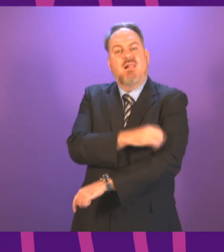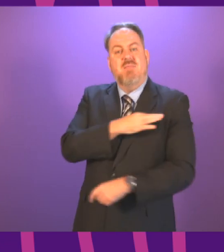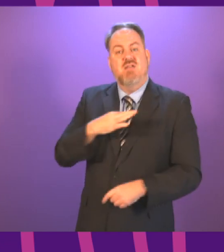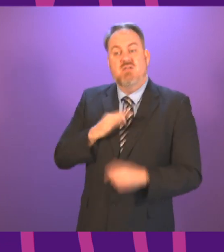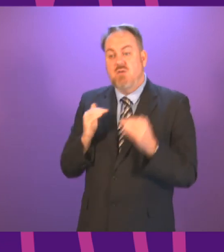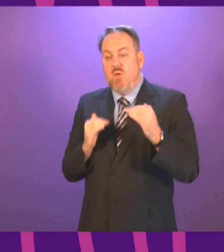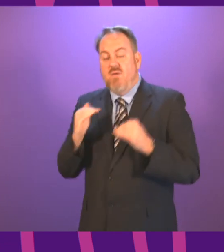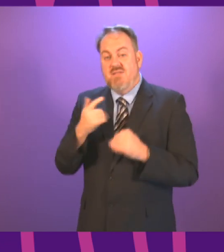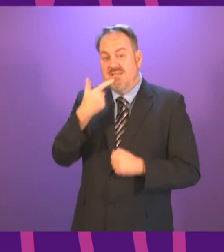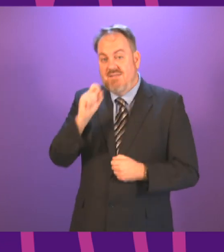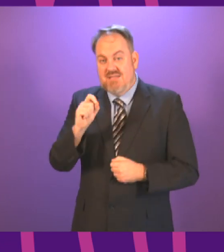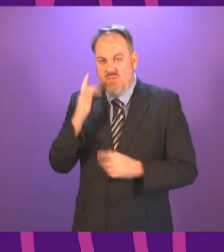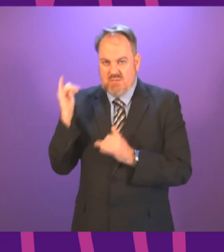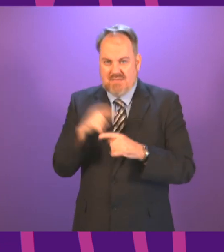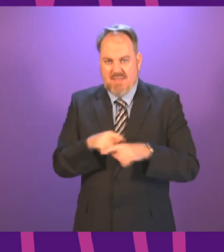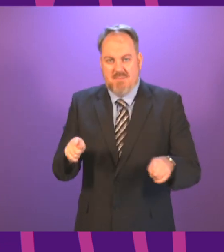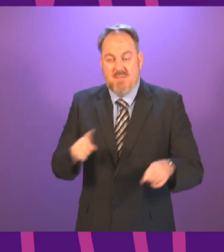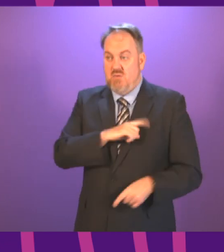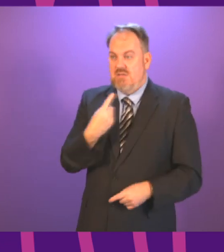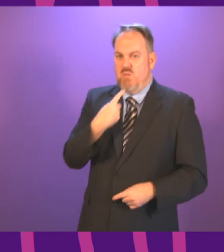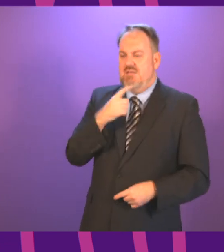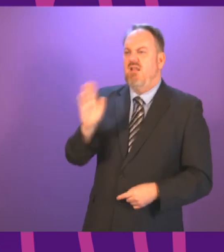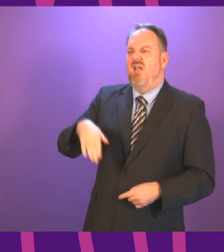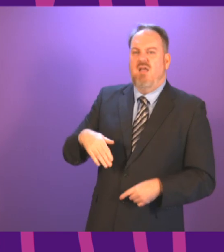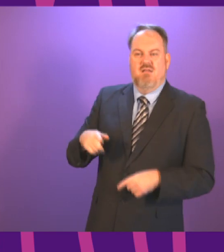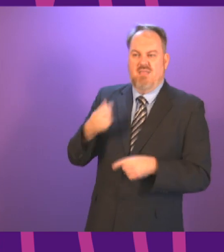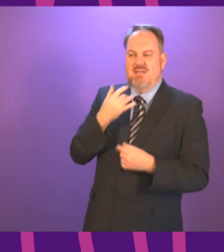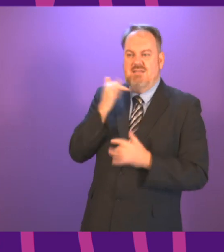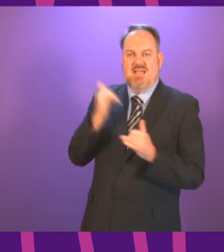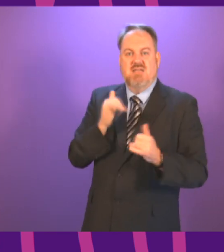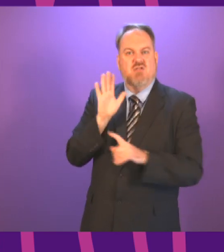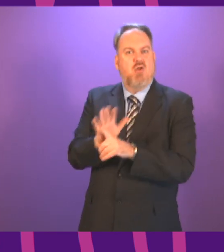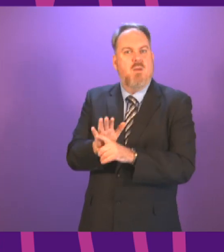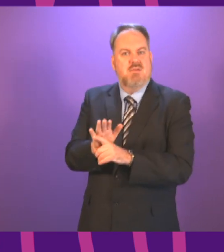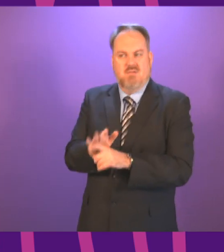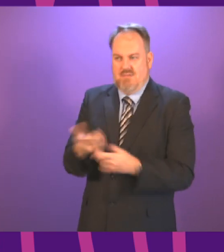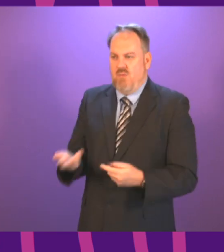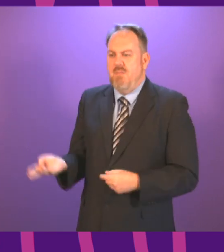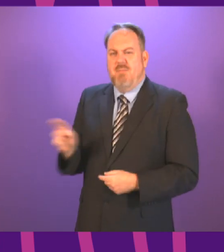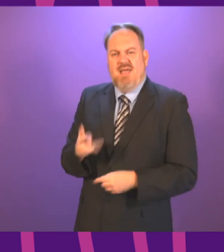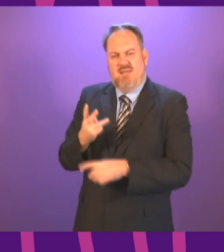patients aged over 70, after a whistleblower pointed out that such tests had been quietly dropped.